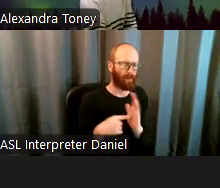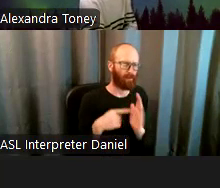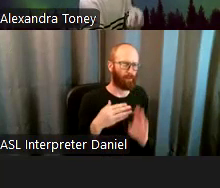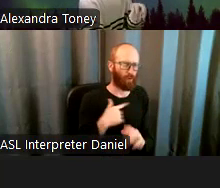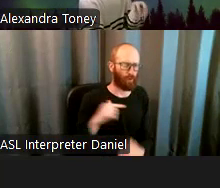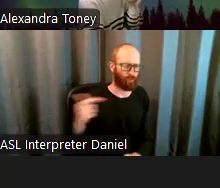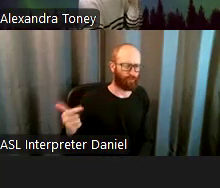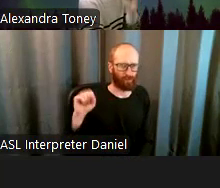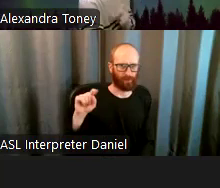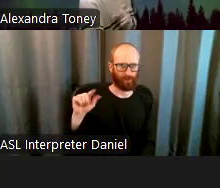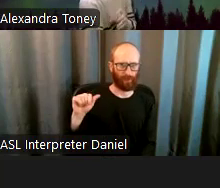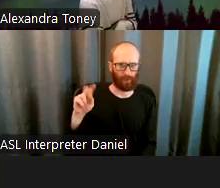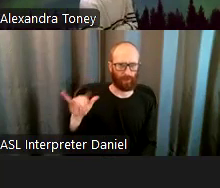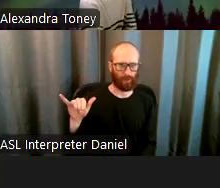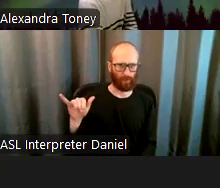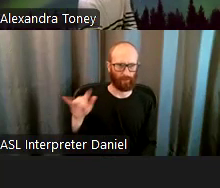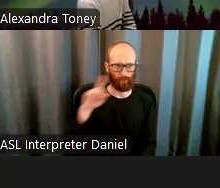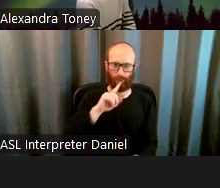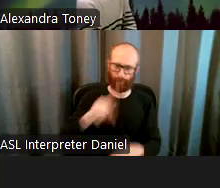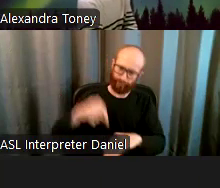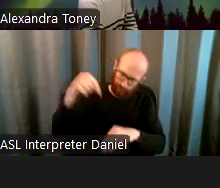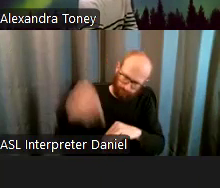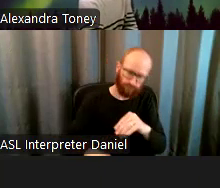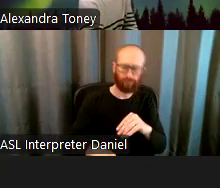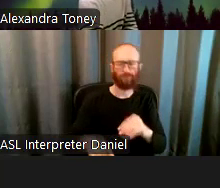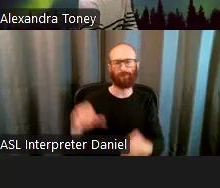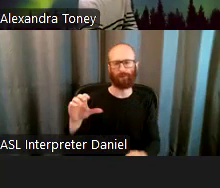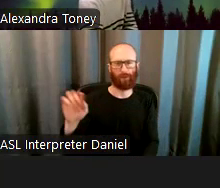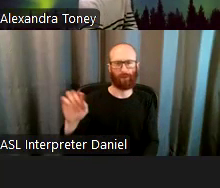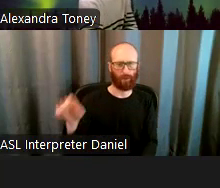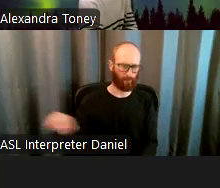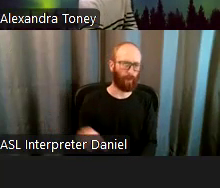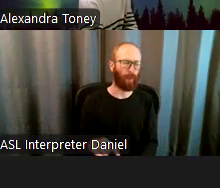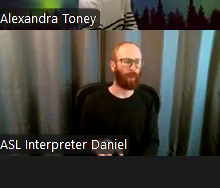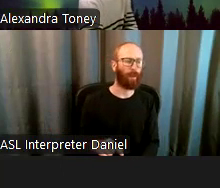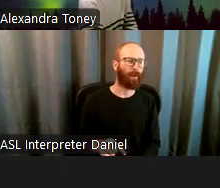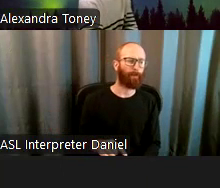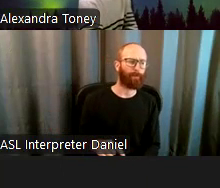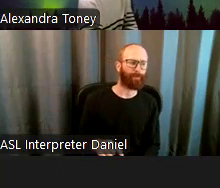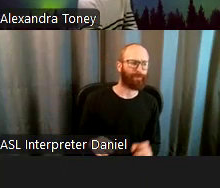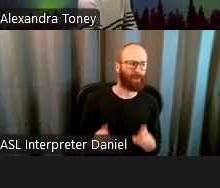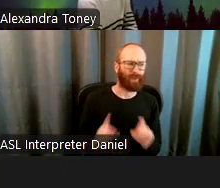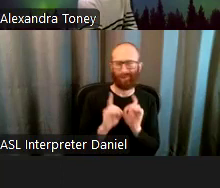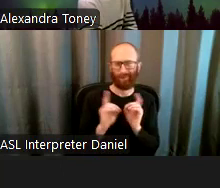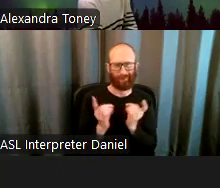really get in the heat with CTE, is districts are already doing really great practices around the